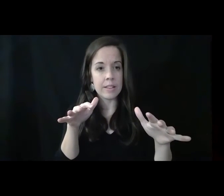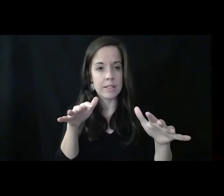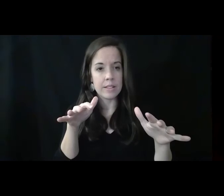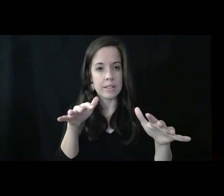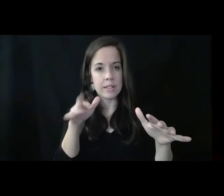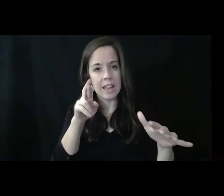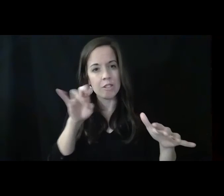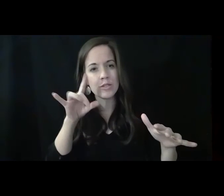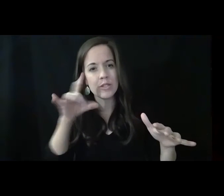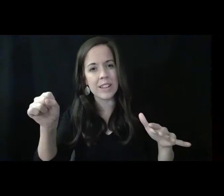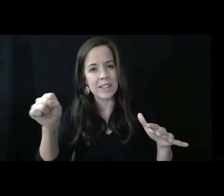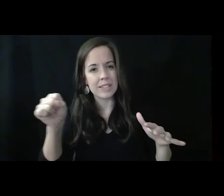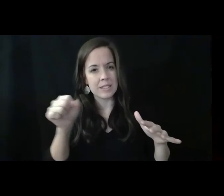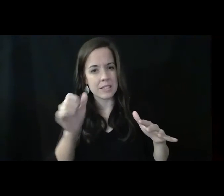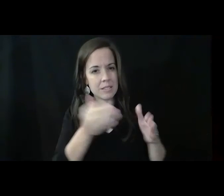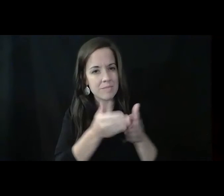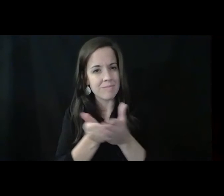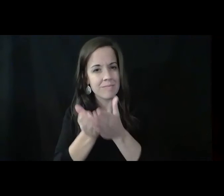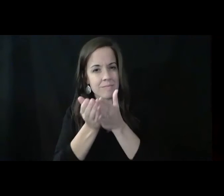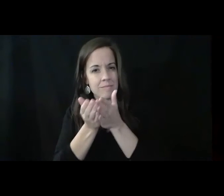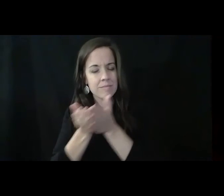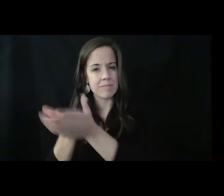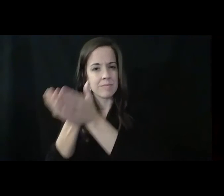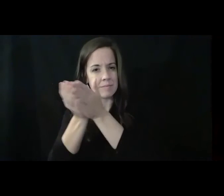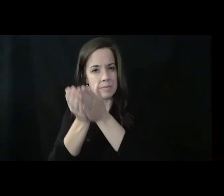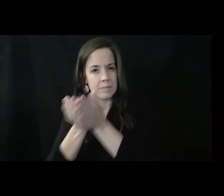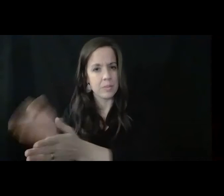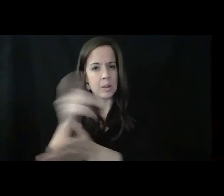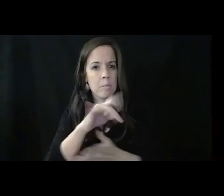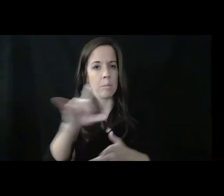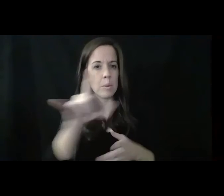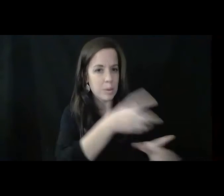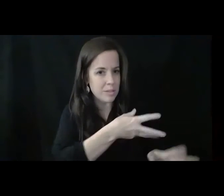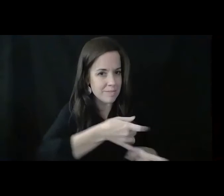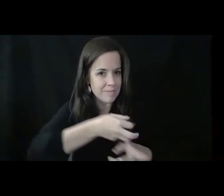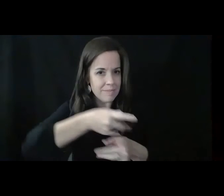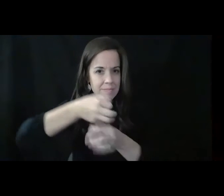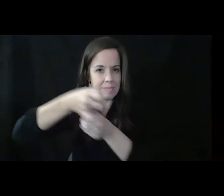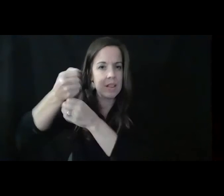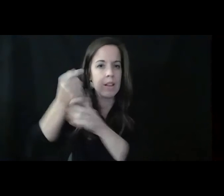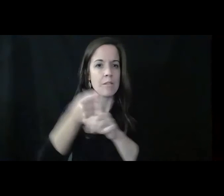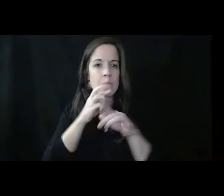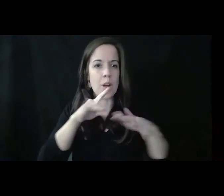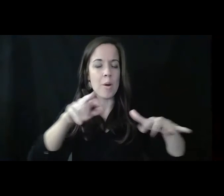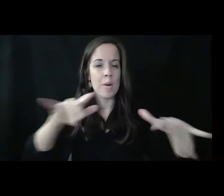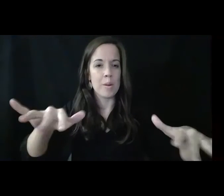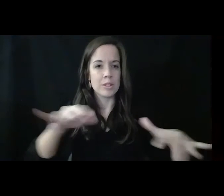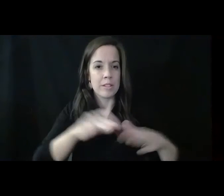long dark pulls from the ocean floor, and I would grow long roots, my dear, in knotted